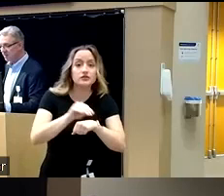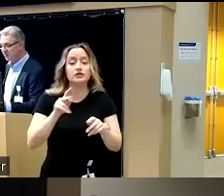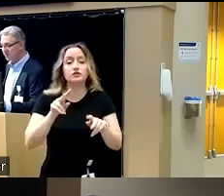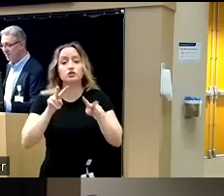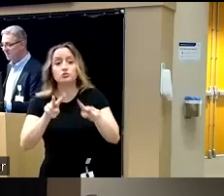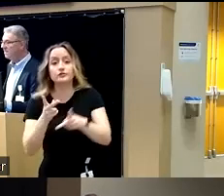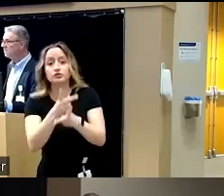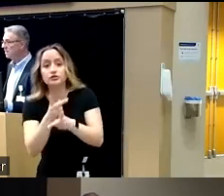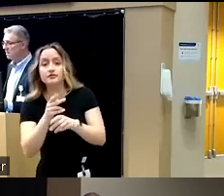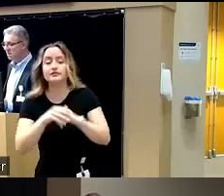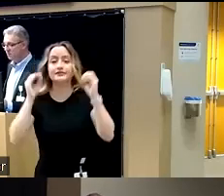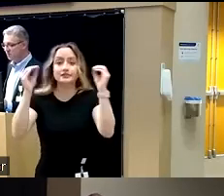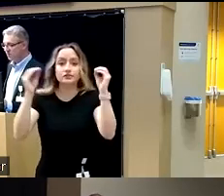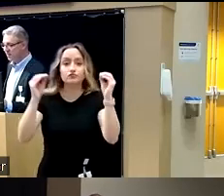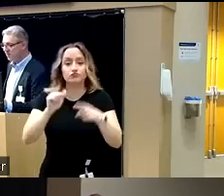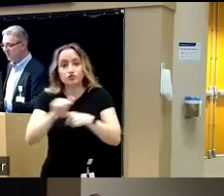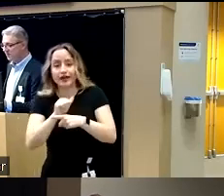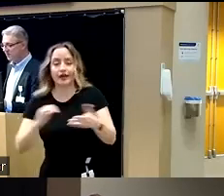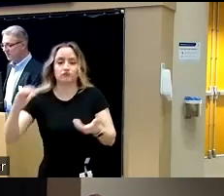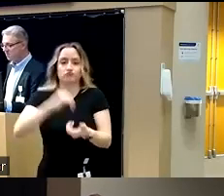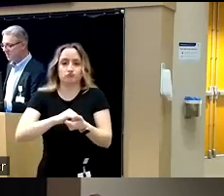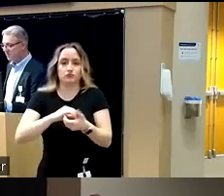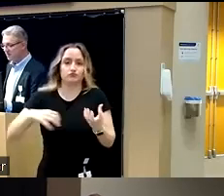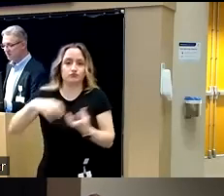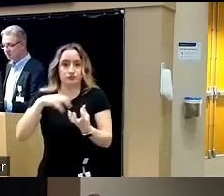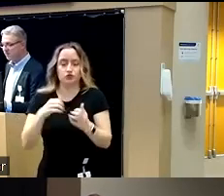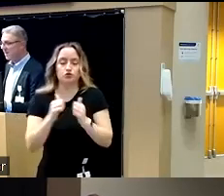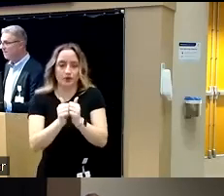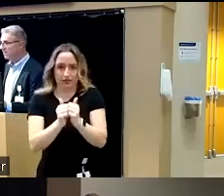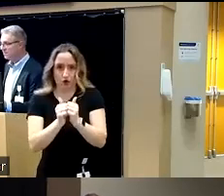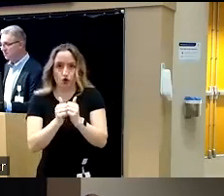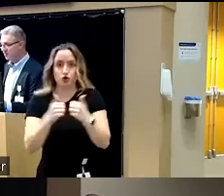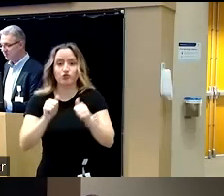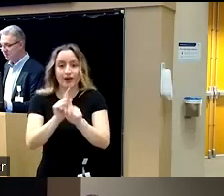leadership and teaching to training Professionals in mentoring clinical staff and students